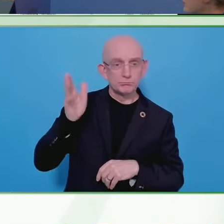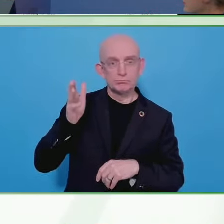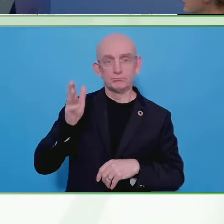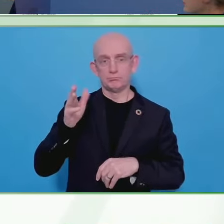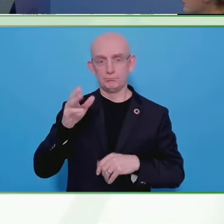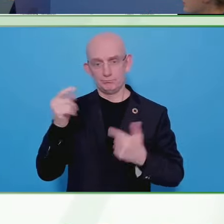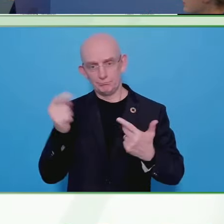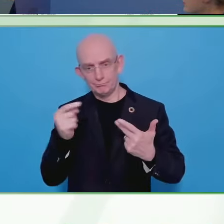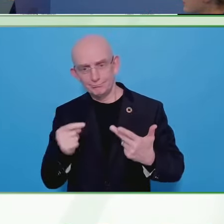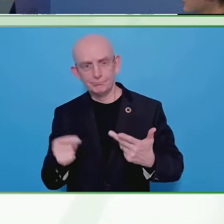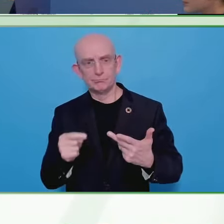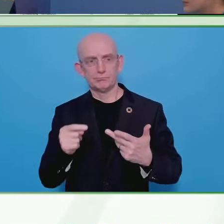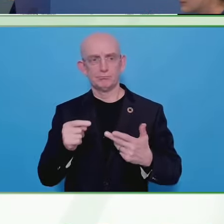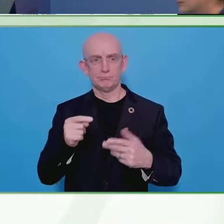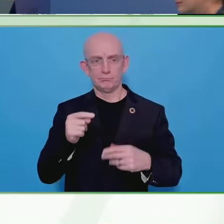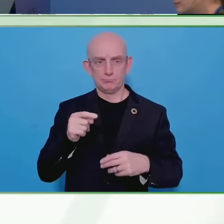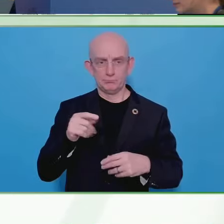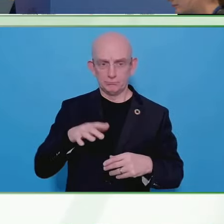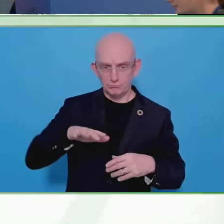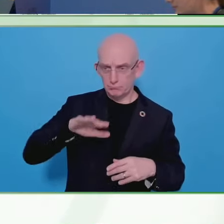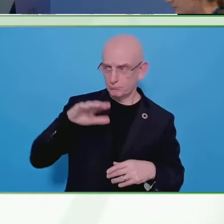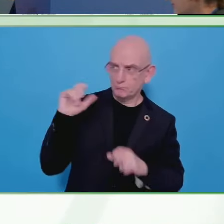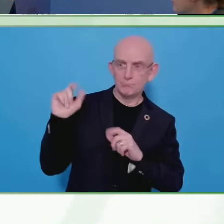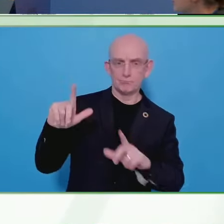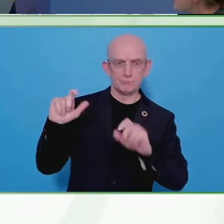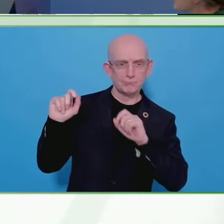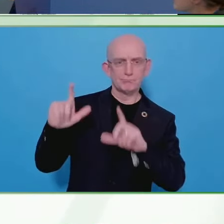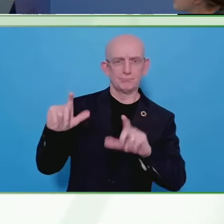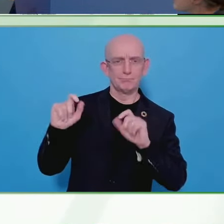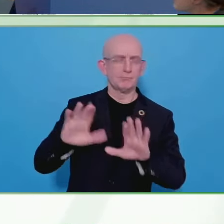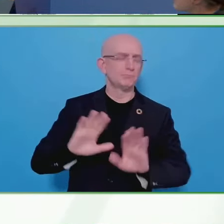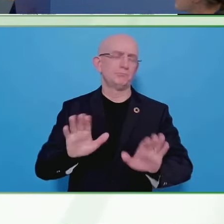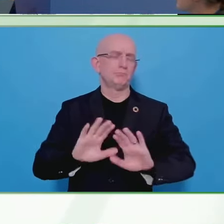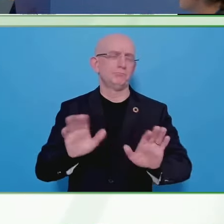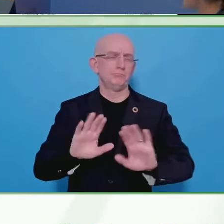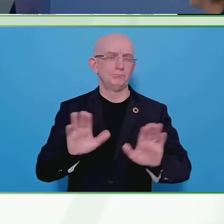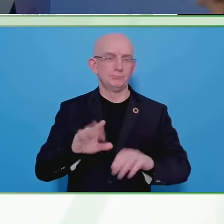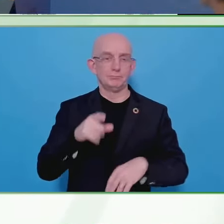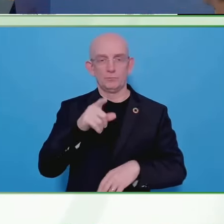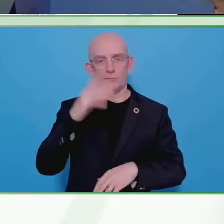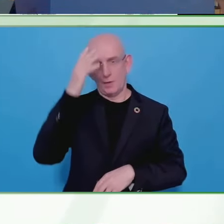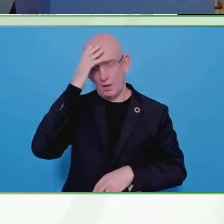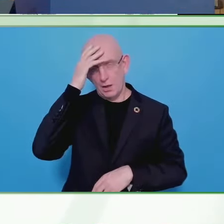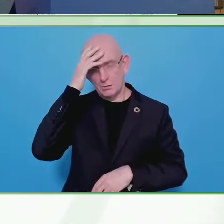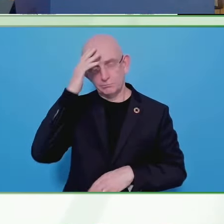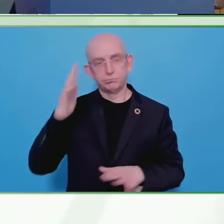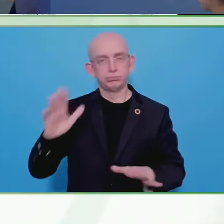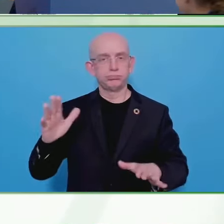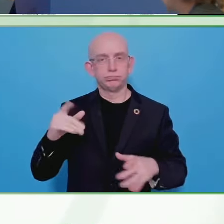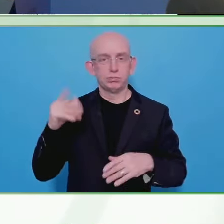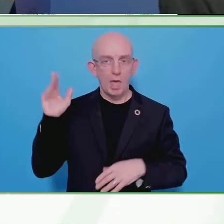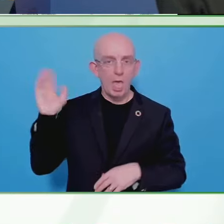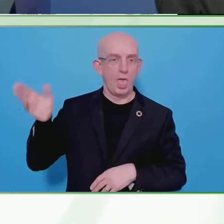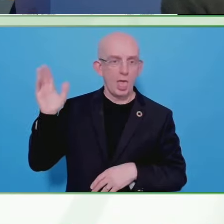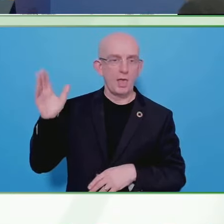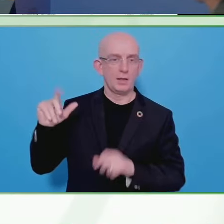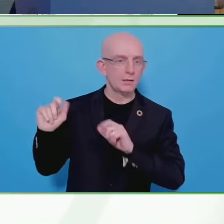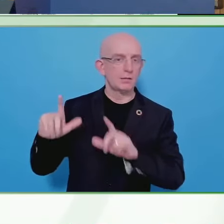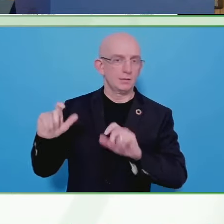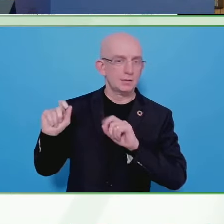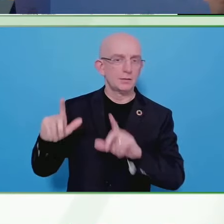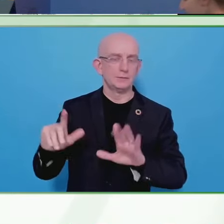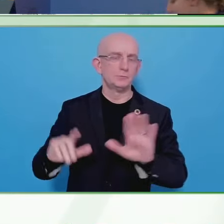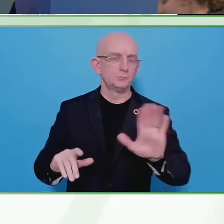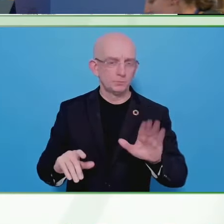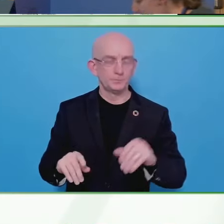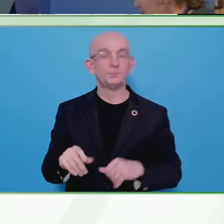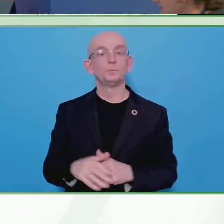A global disability movement.